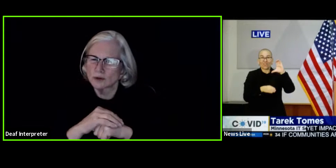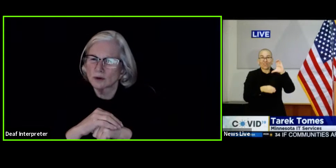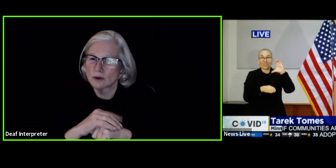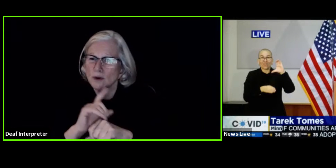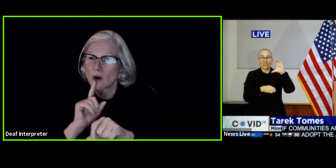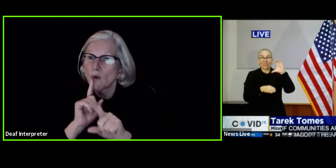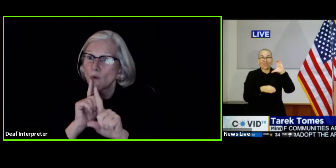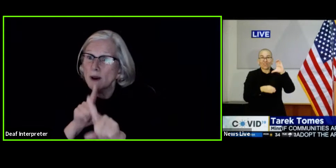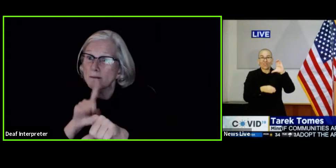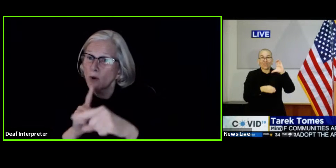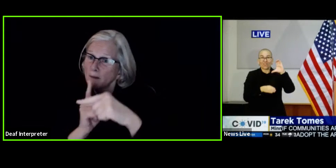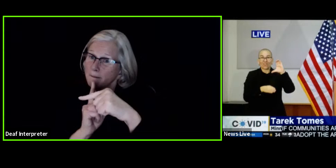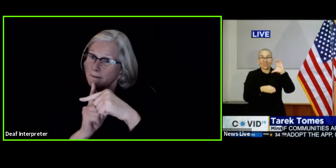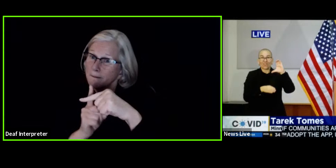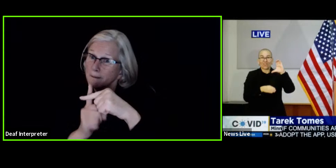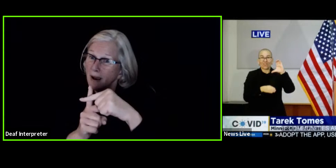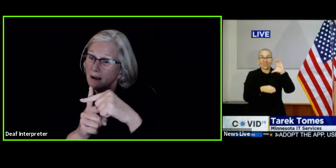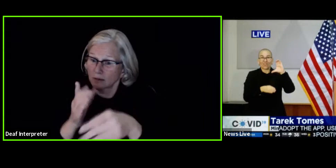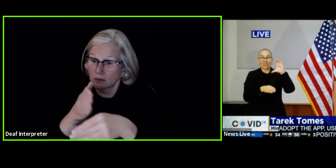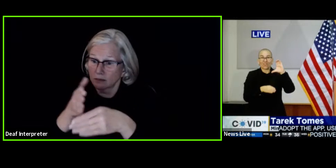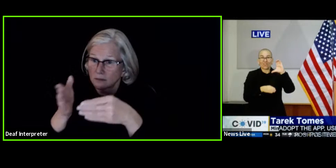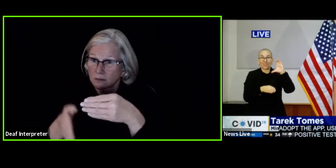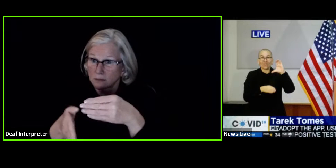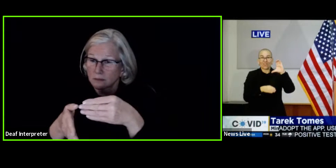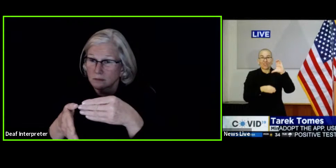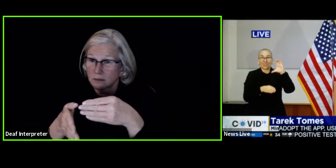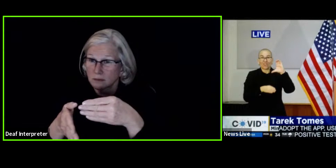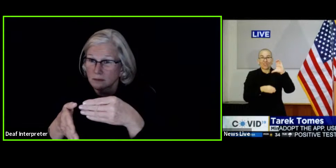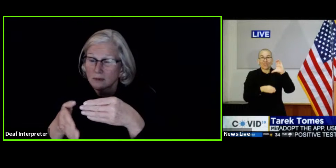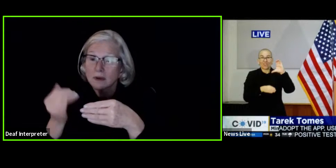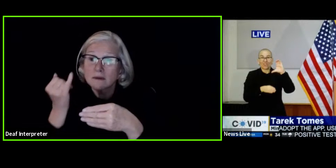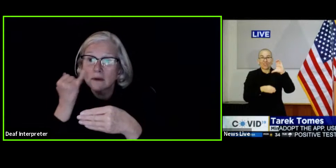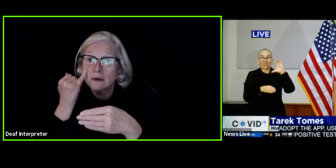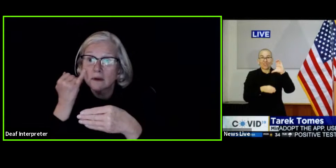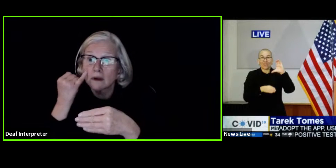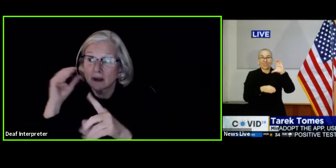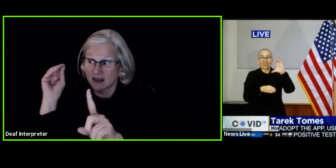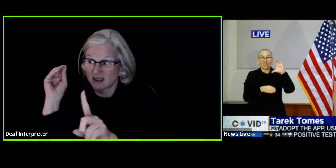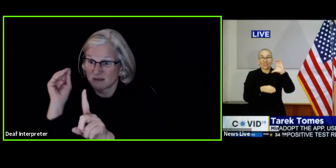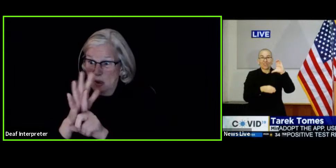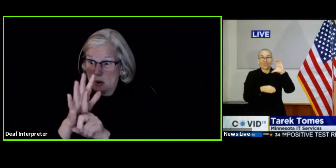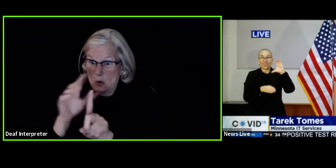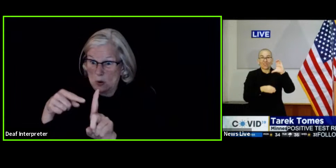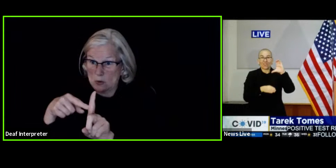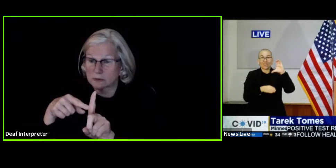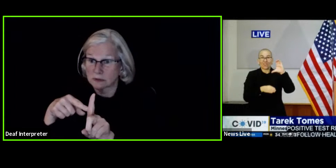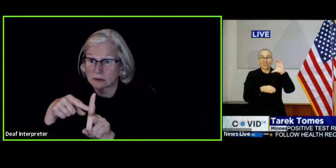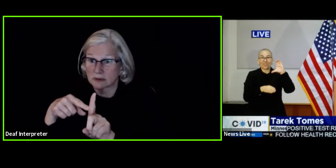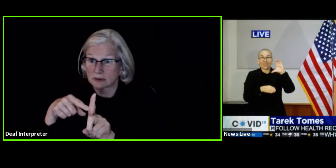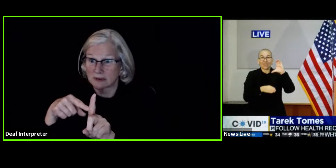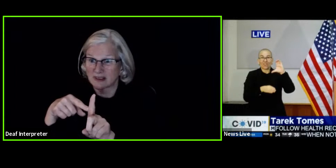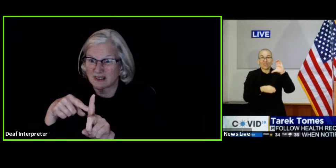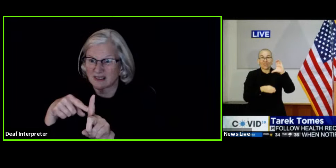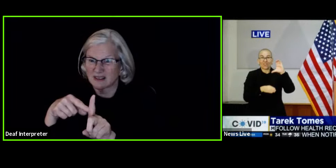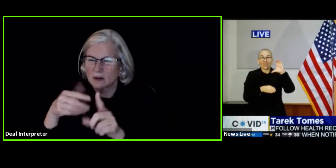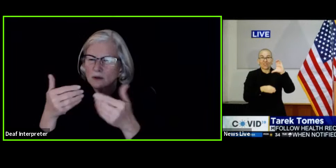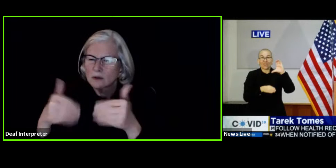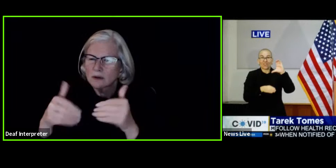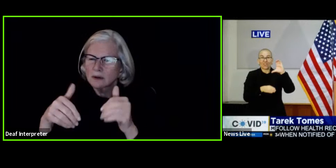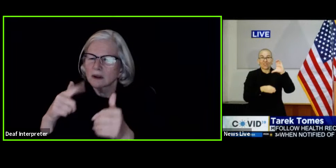HEALTH RECOMMENDATIONS WHEN NOTIFIED OF AN EXPOSURE, THIS APP CAN HELP US RETURN TO MANY OF THE ACTIVITIES WE MISS SO MUCH AND SAVE LIVES.